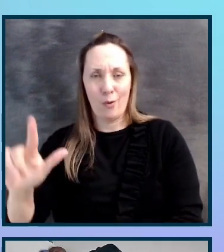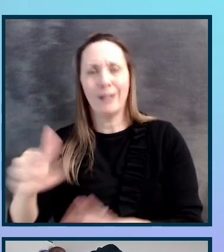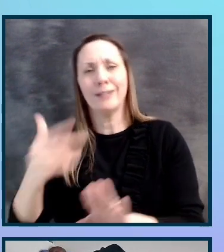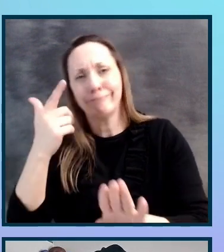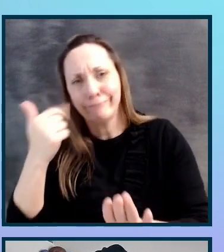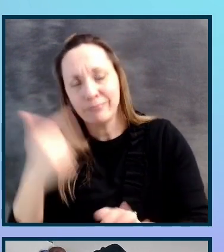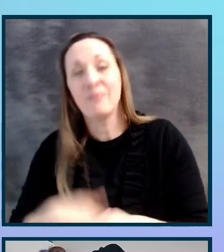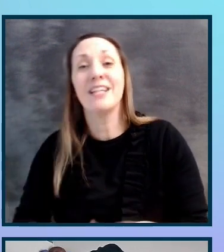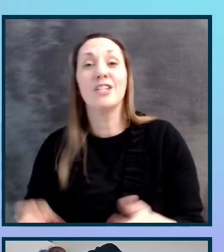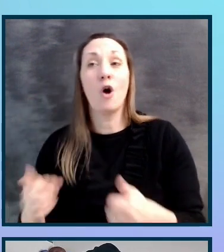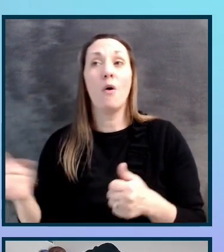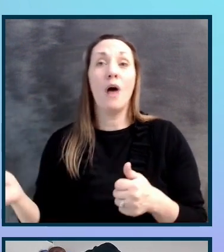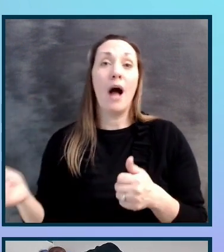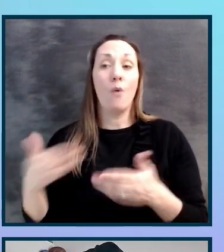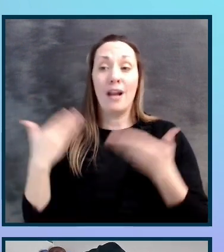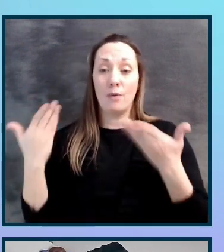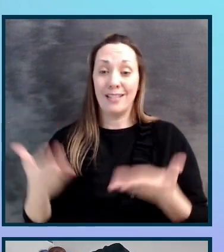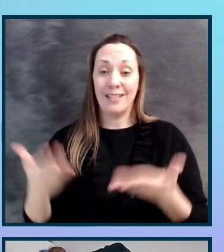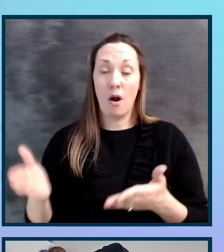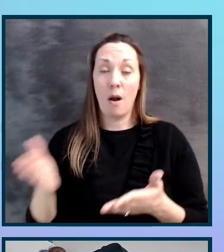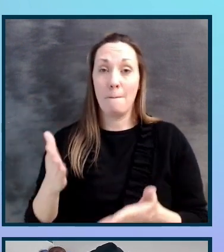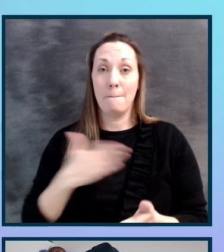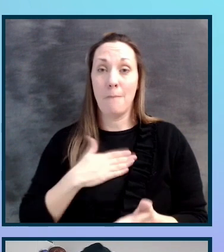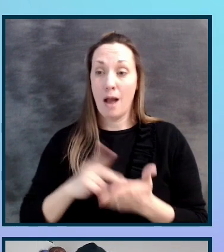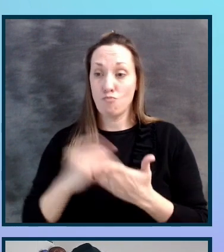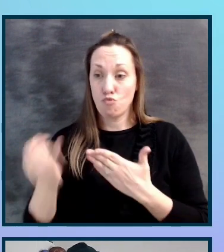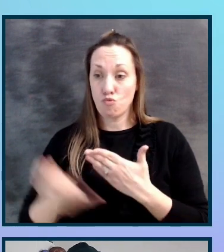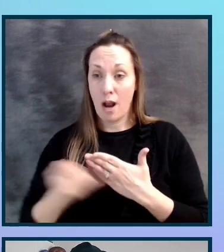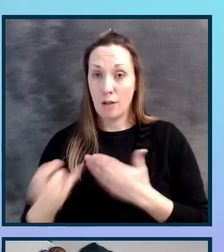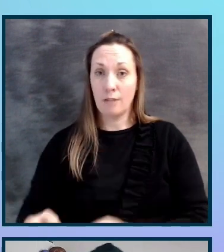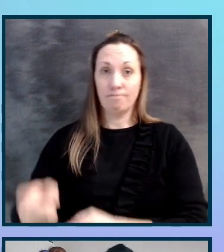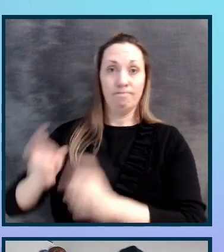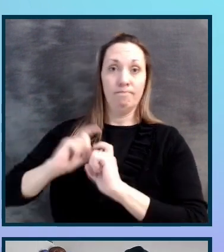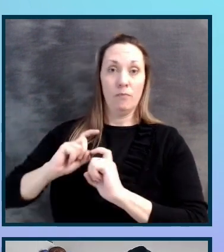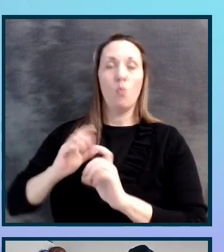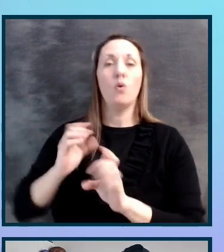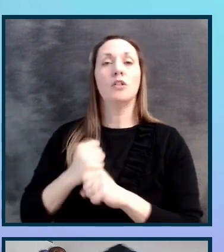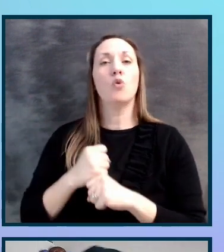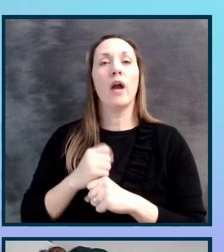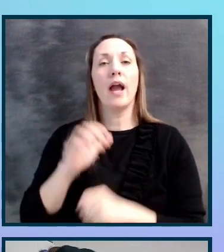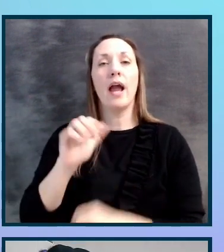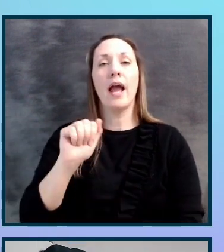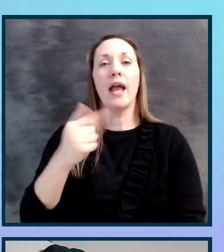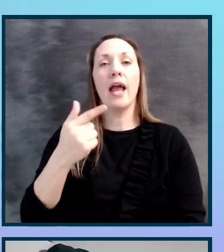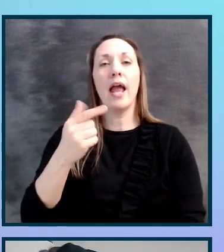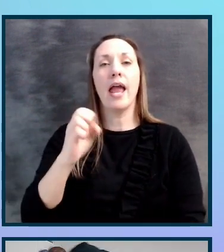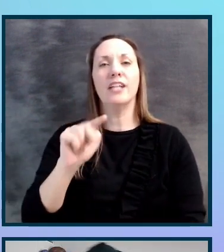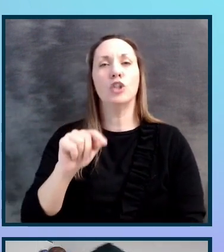And that project was essentially to create an agent locator module.